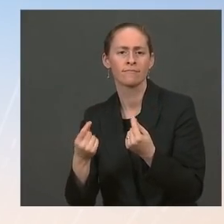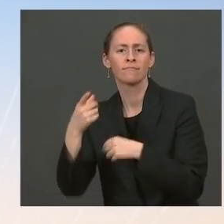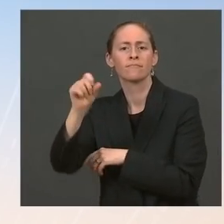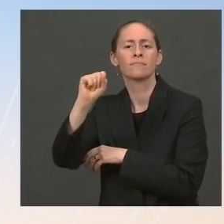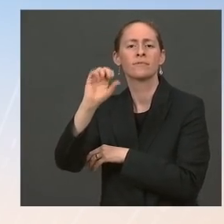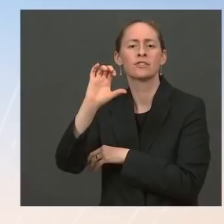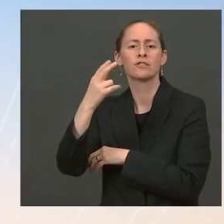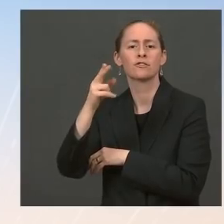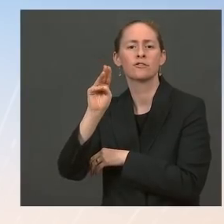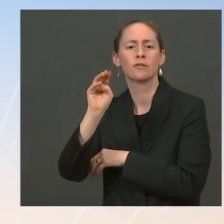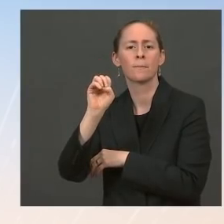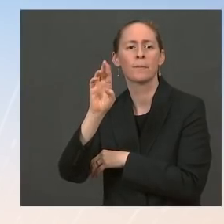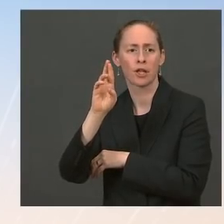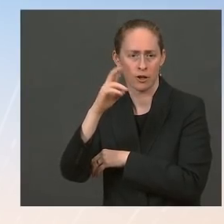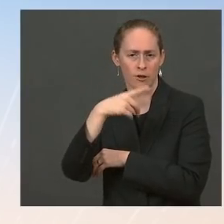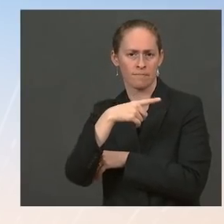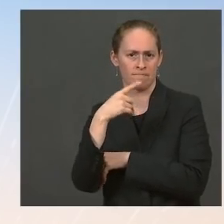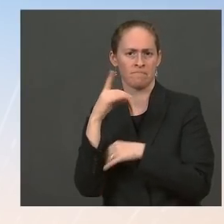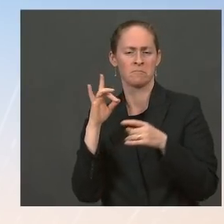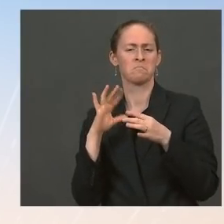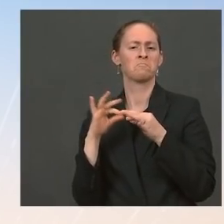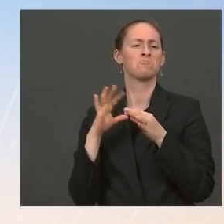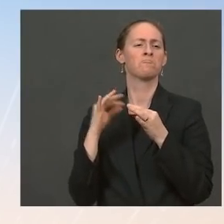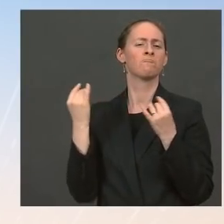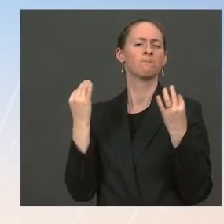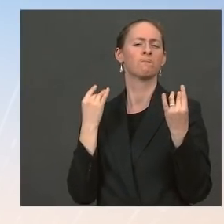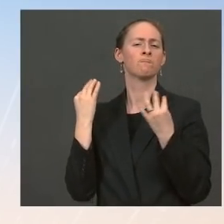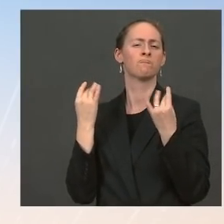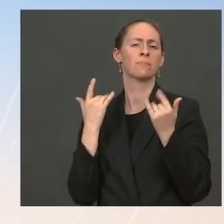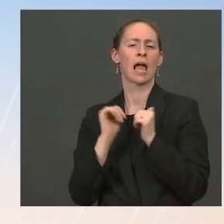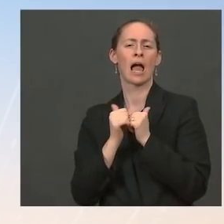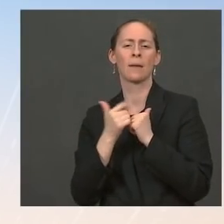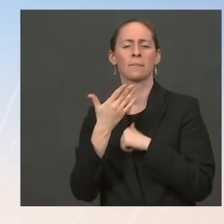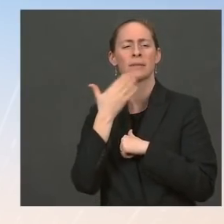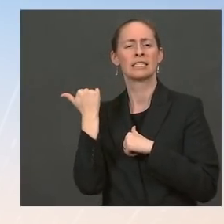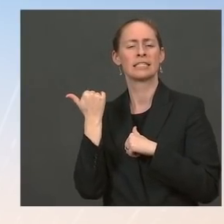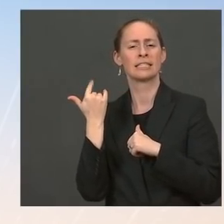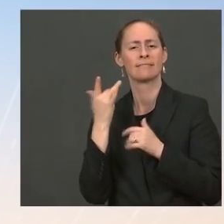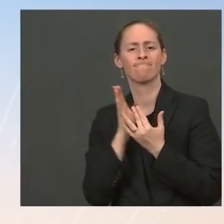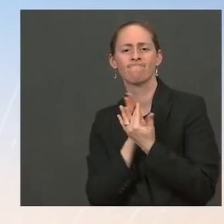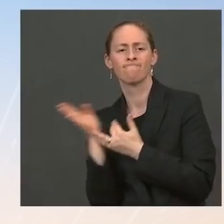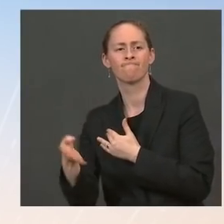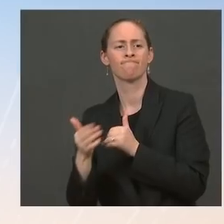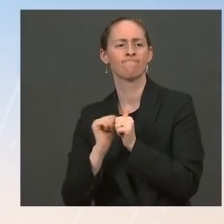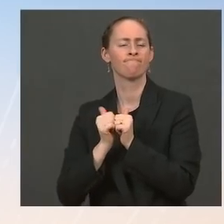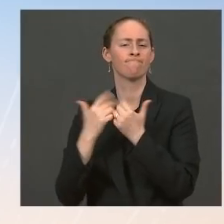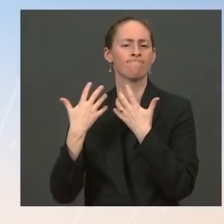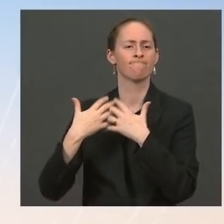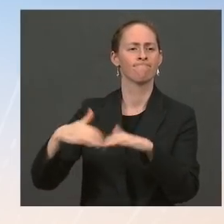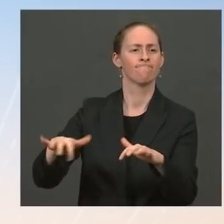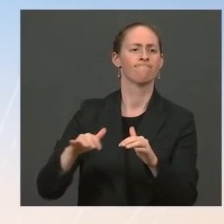is the best path forward? Or do you prefer another path on raising the debt limit after Secretary Yellen's timing